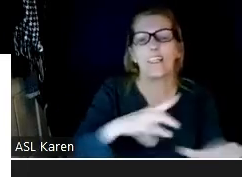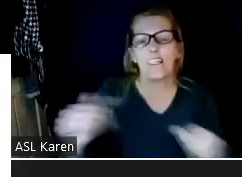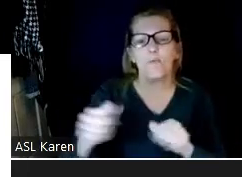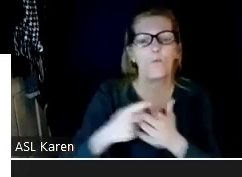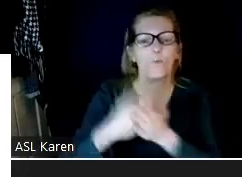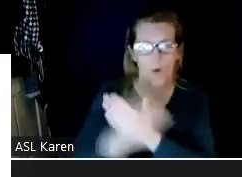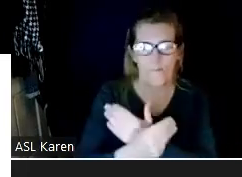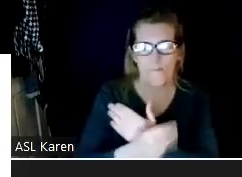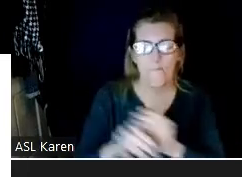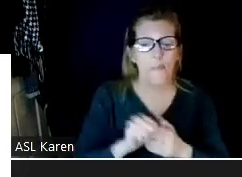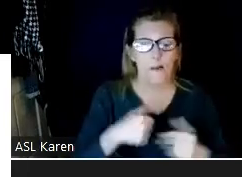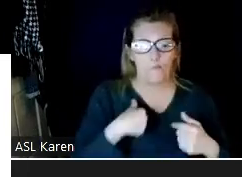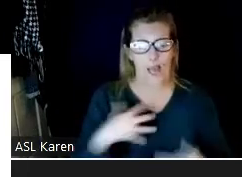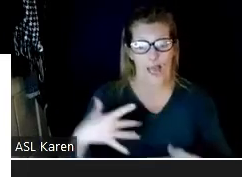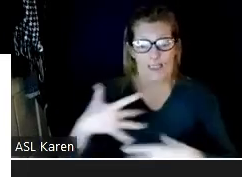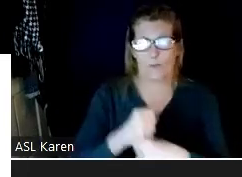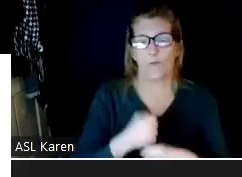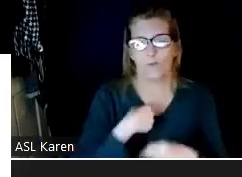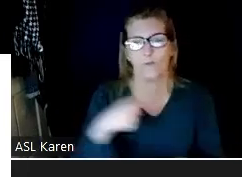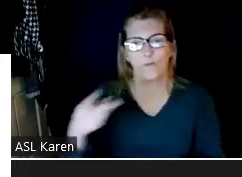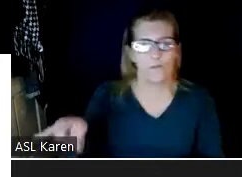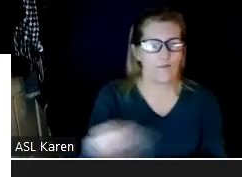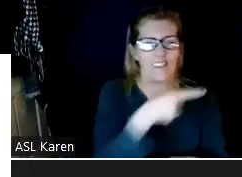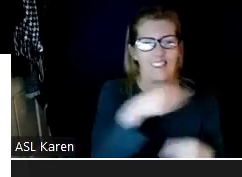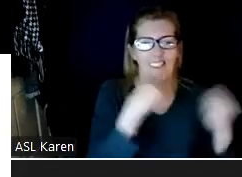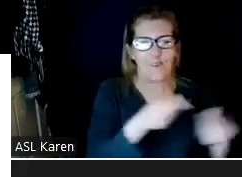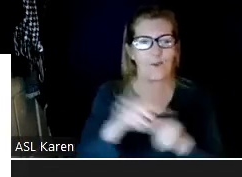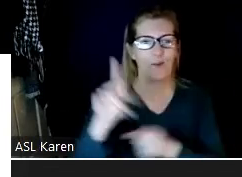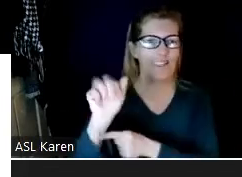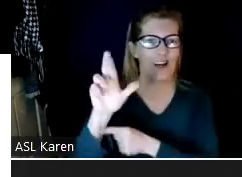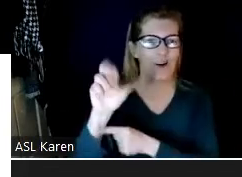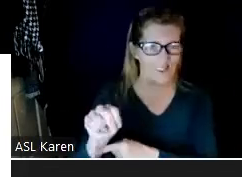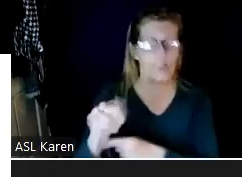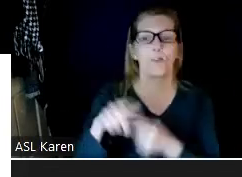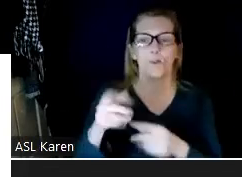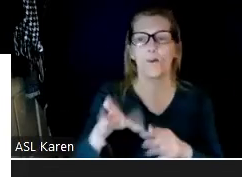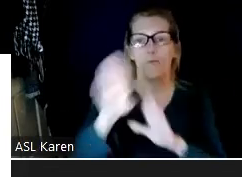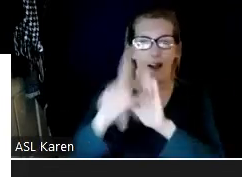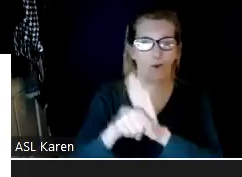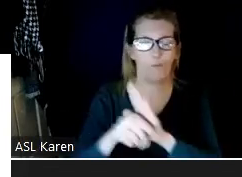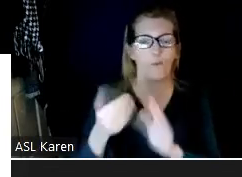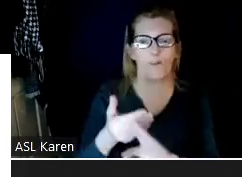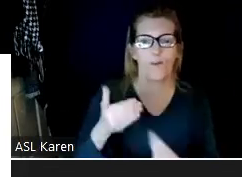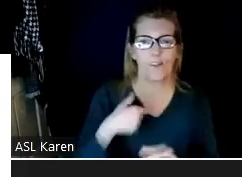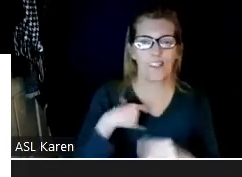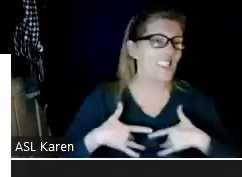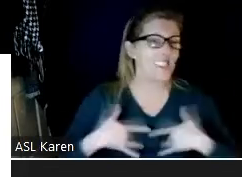And instead of me summarizing I'm going to turn this over to Karen who will give you a little bit of background before we get to the exciting part for us of